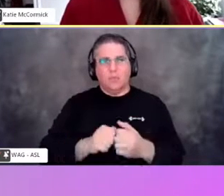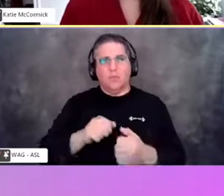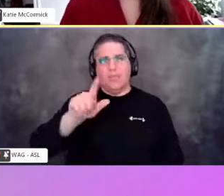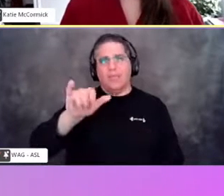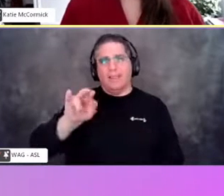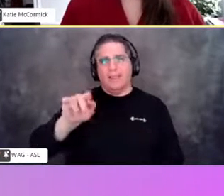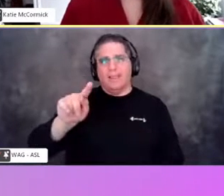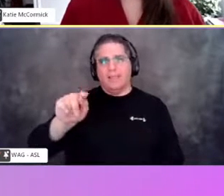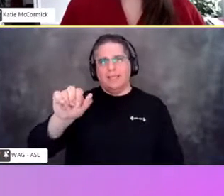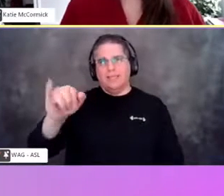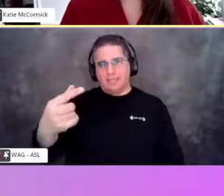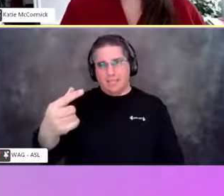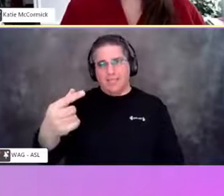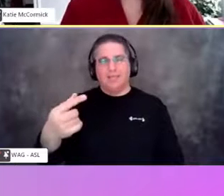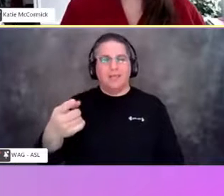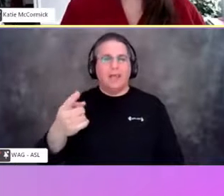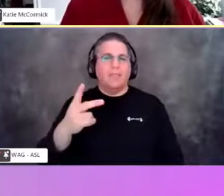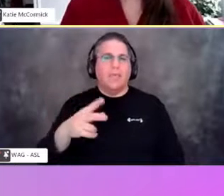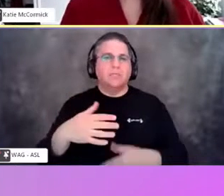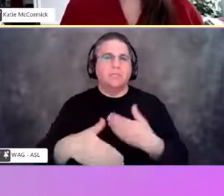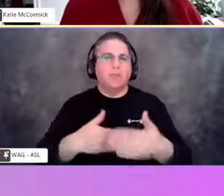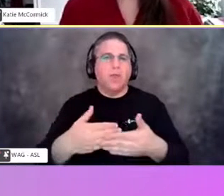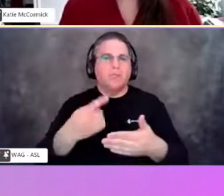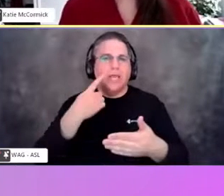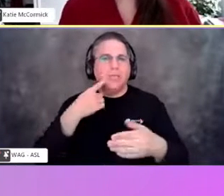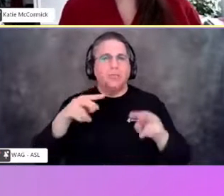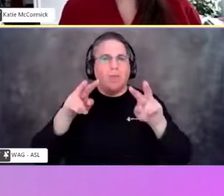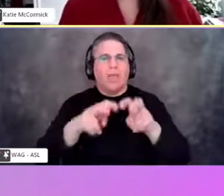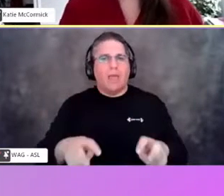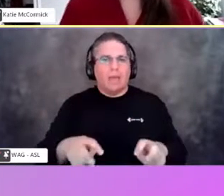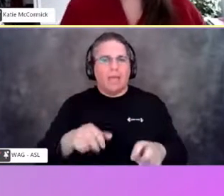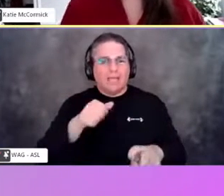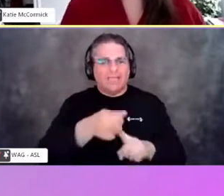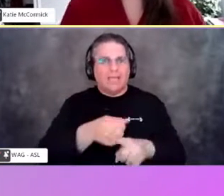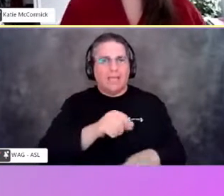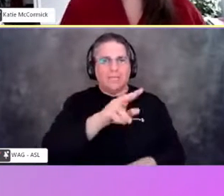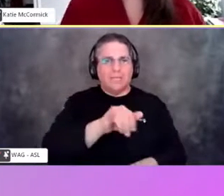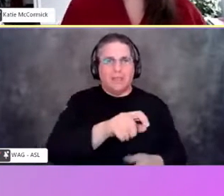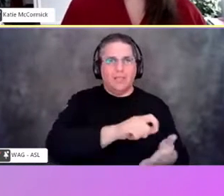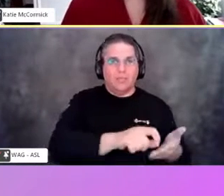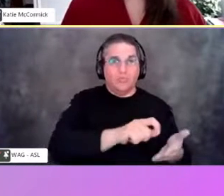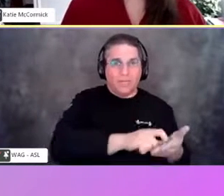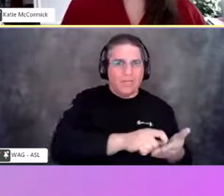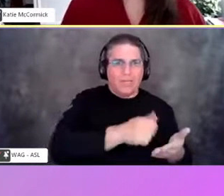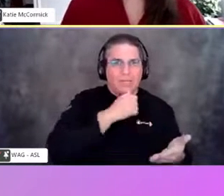through static analysis. Typically we do it through